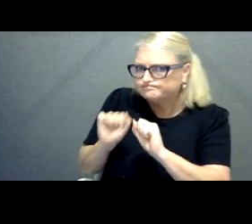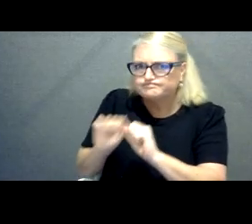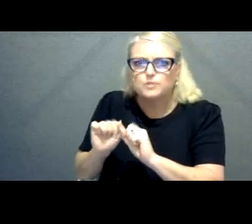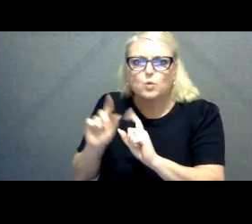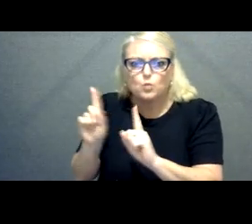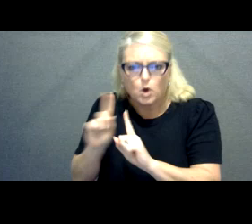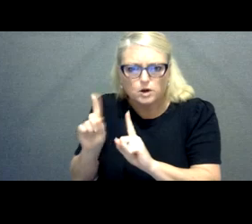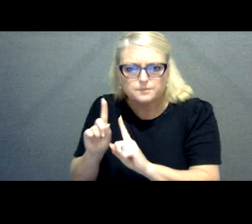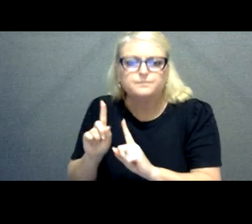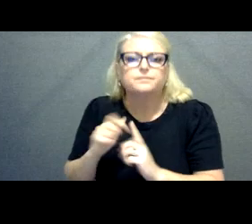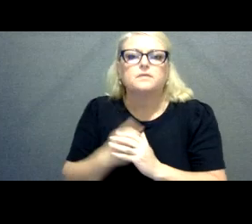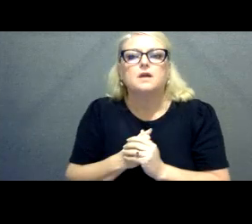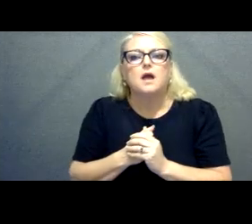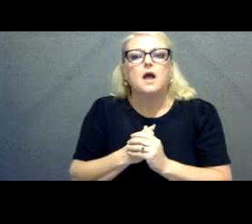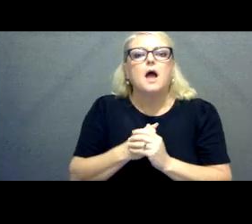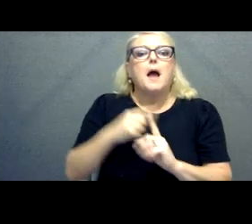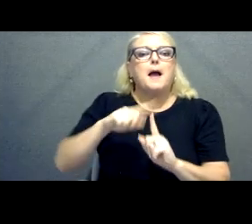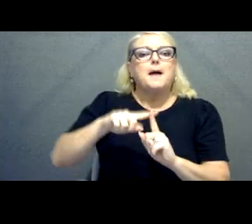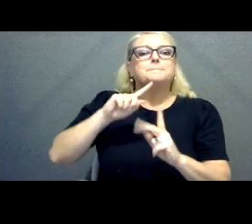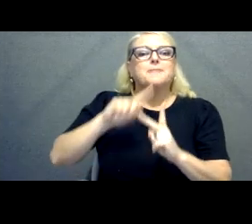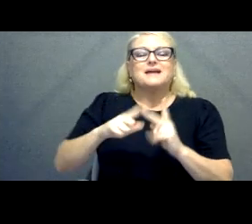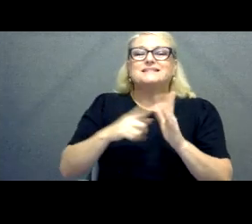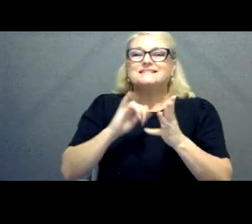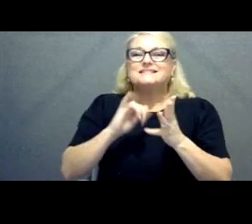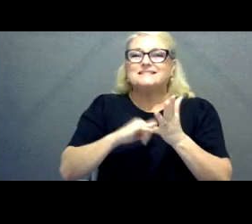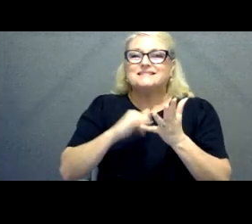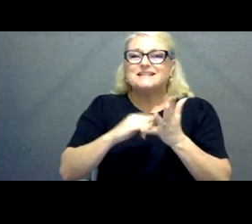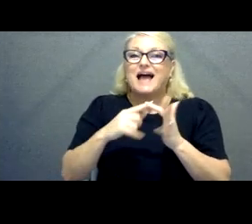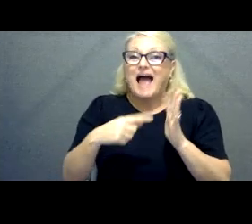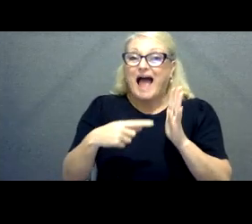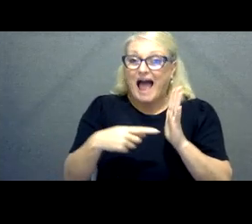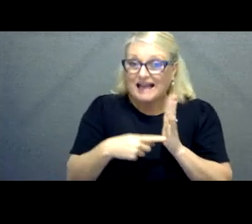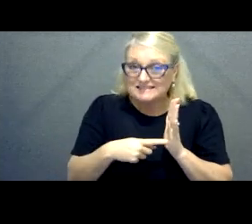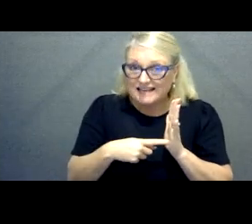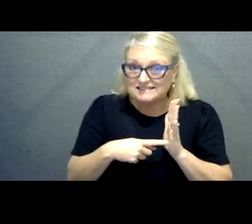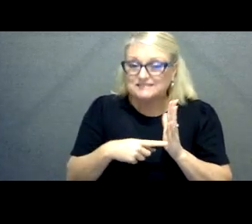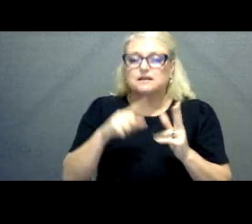the the assets of the client and any person who looks after them financially and dependents so